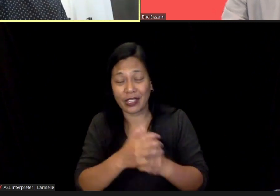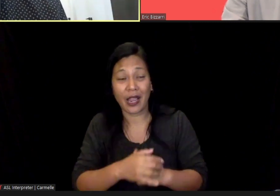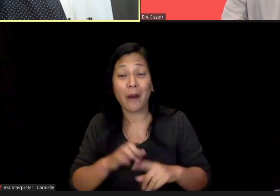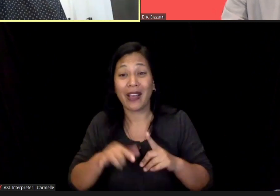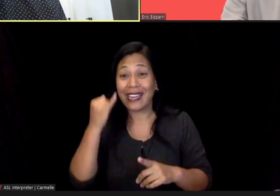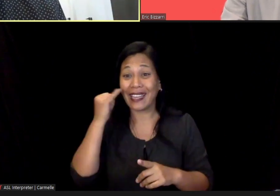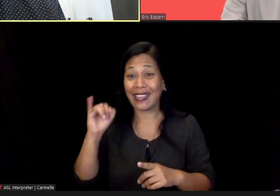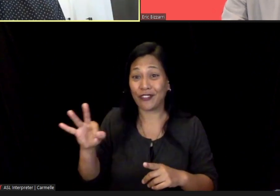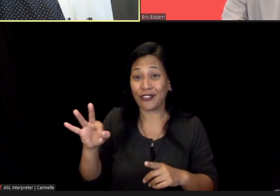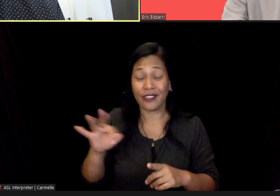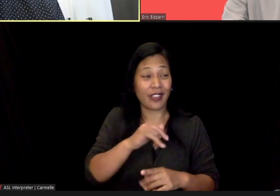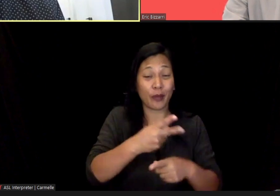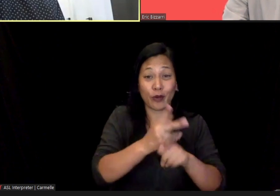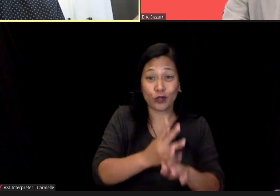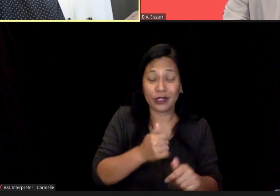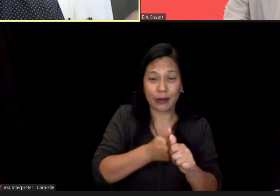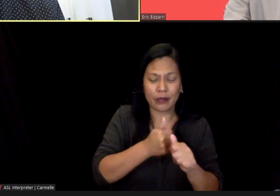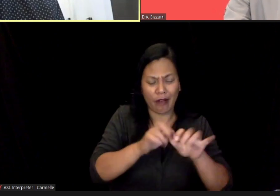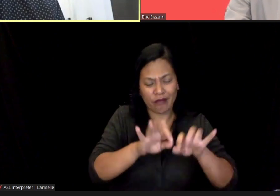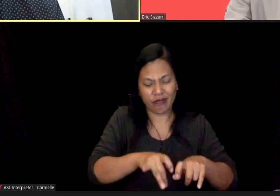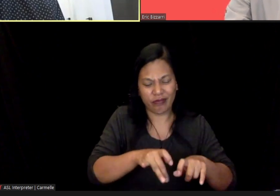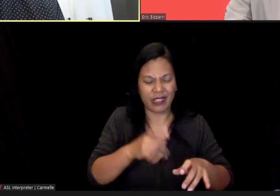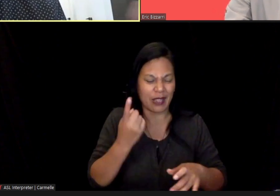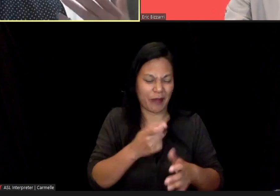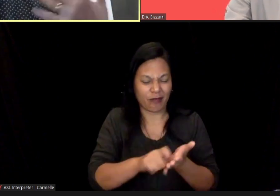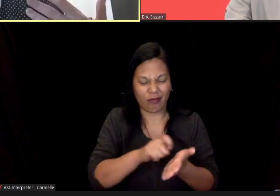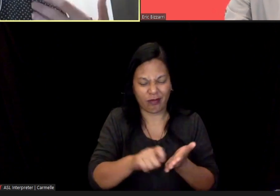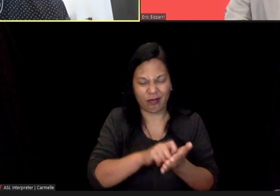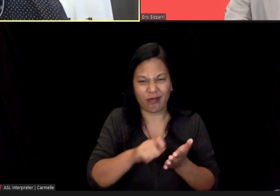something on the back of a napkin, that wasn't what we asked for at application, because we have rules.